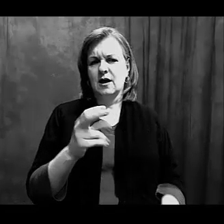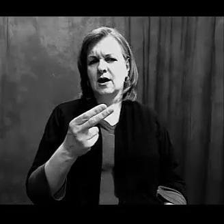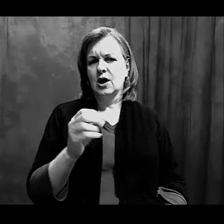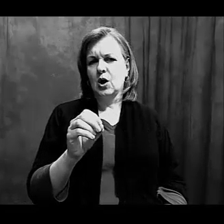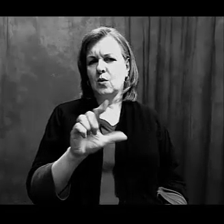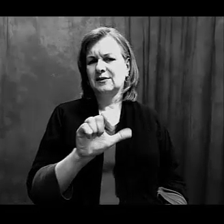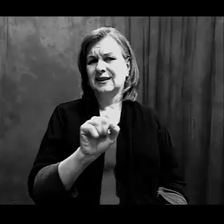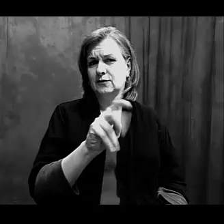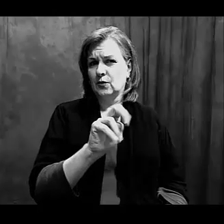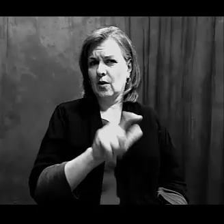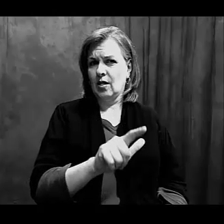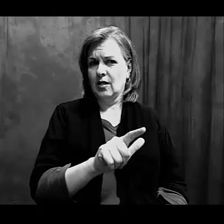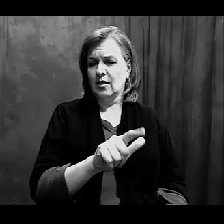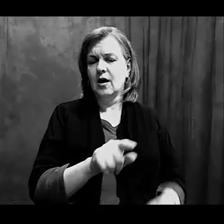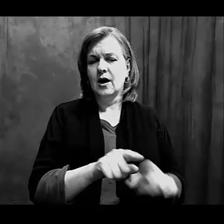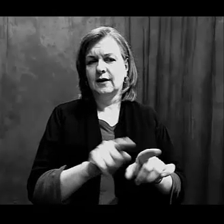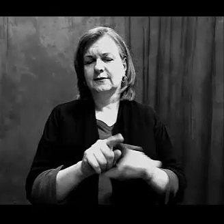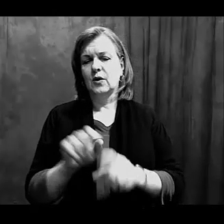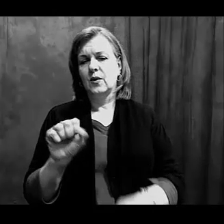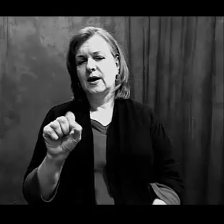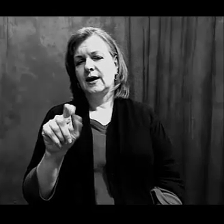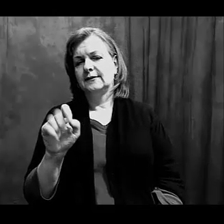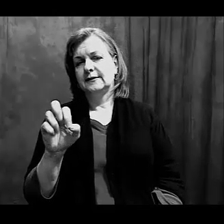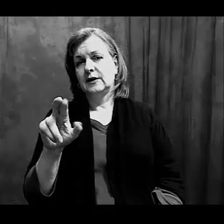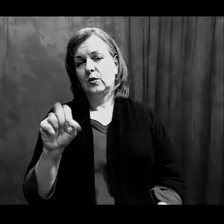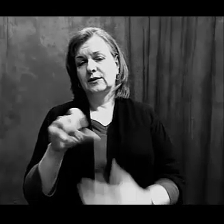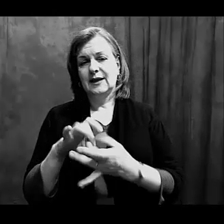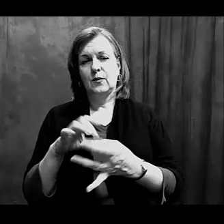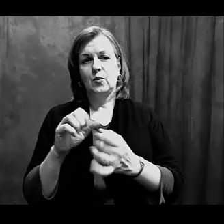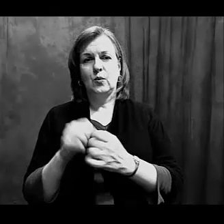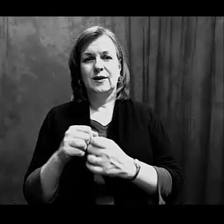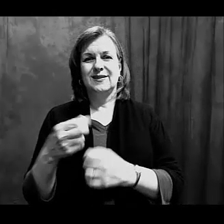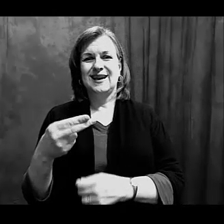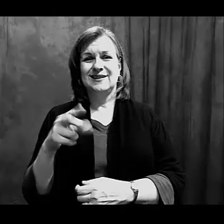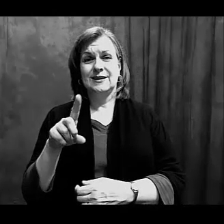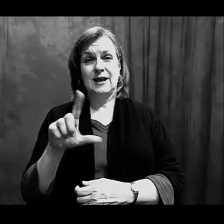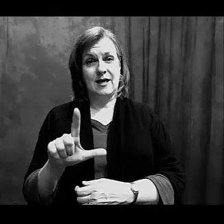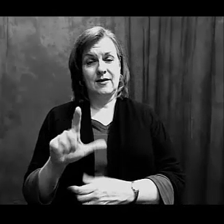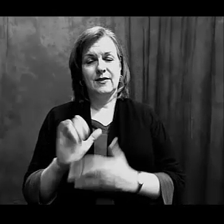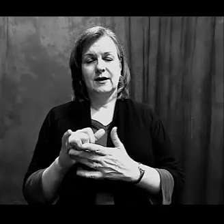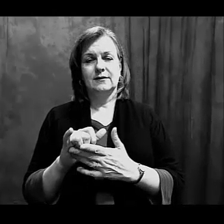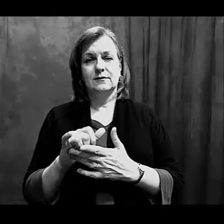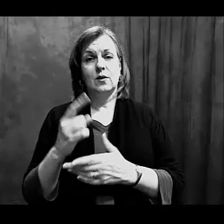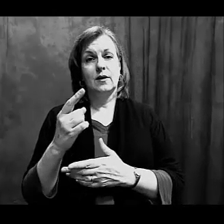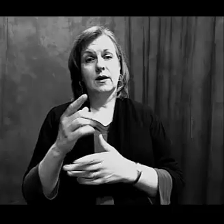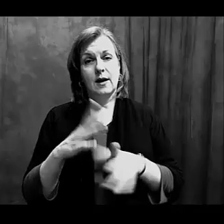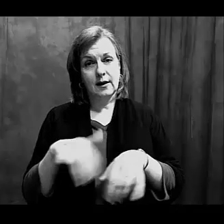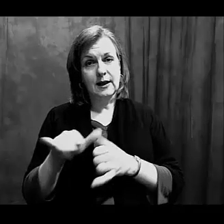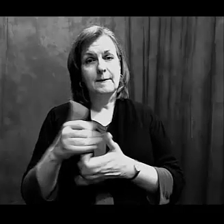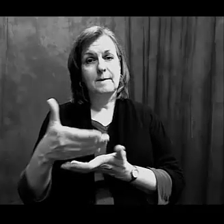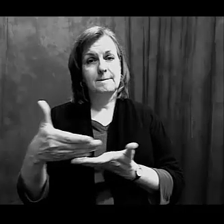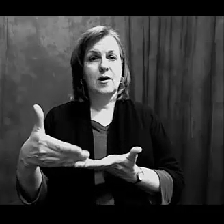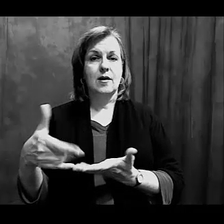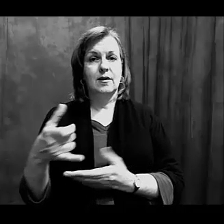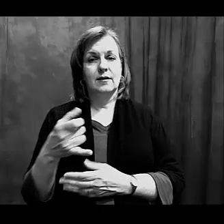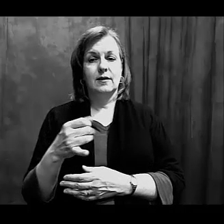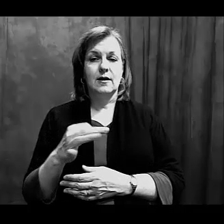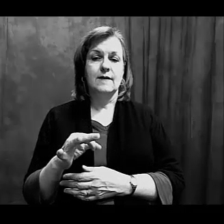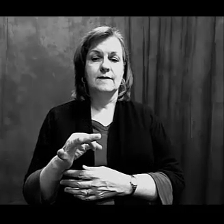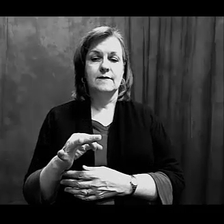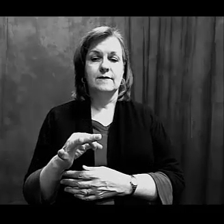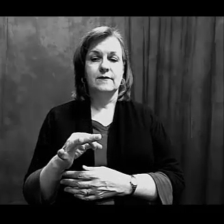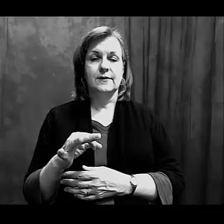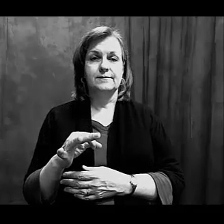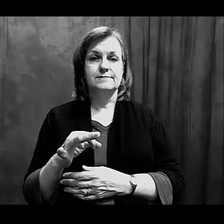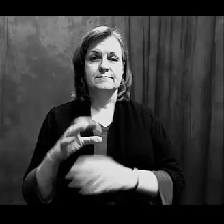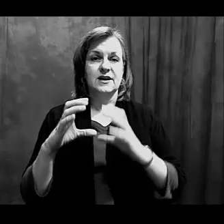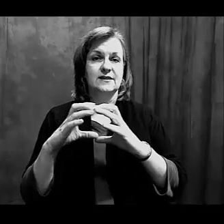but we also look at steroids and HDL as being a very common component